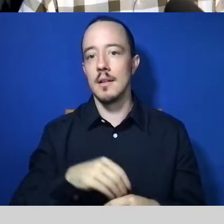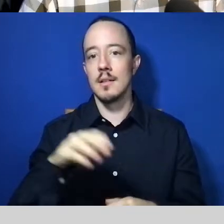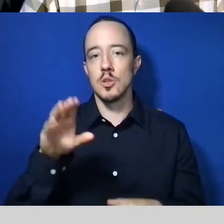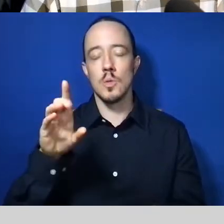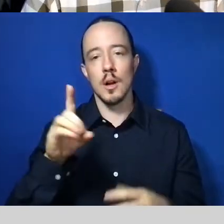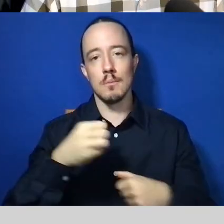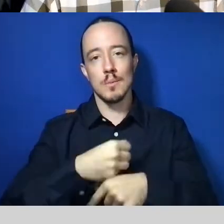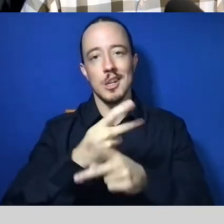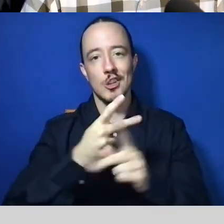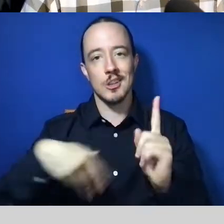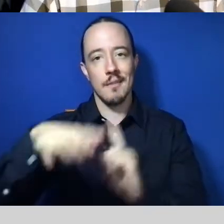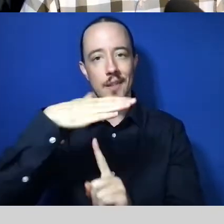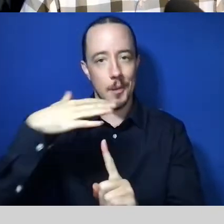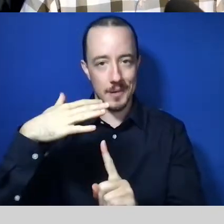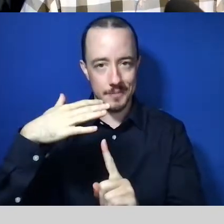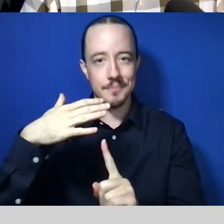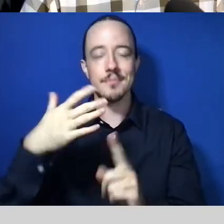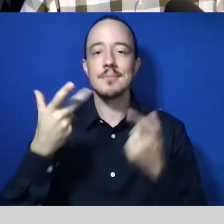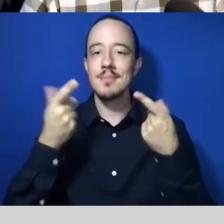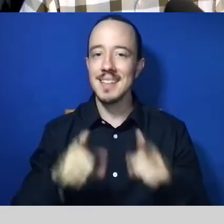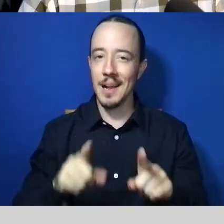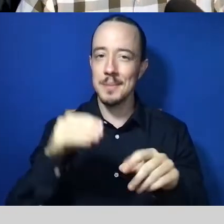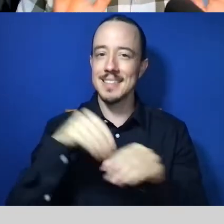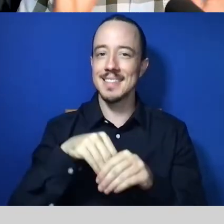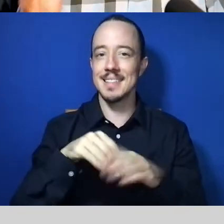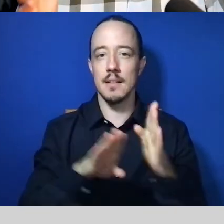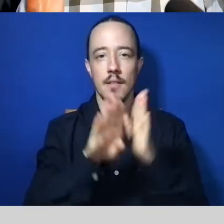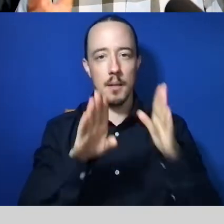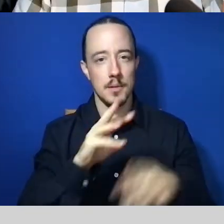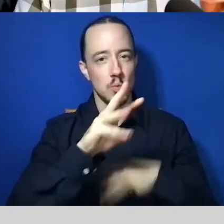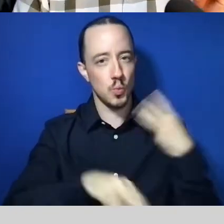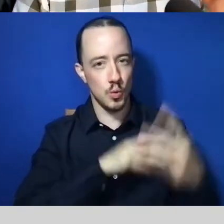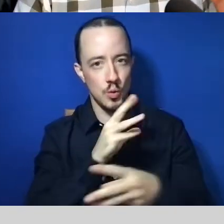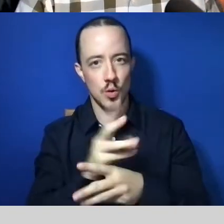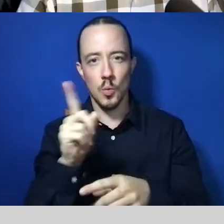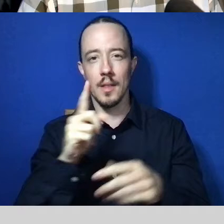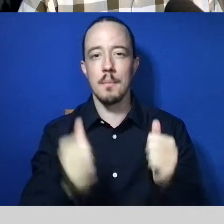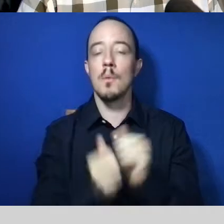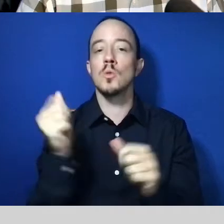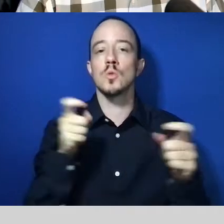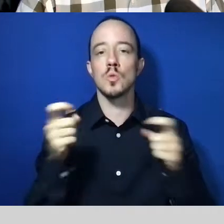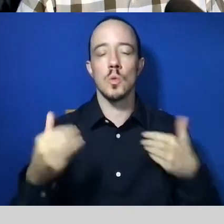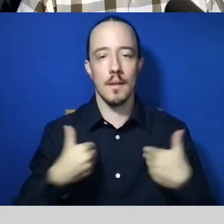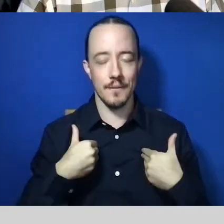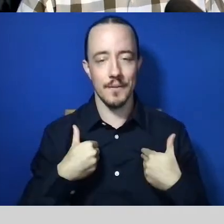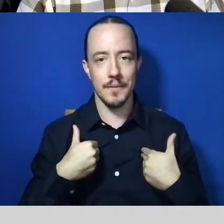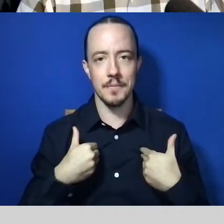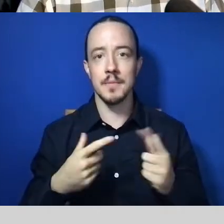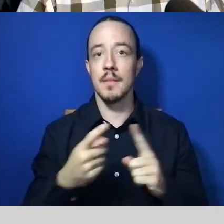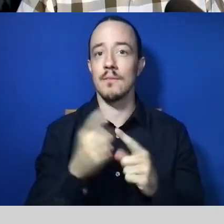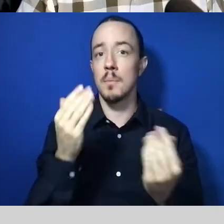That all happens inside of the developers world, that kind of where they have the most control. So from the make file, they can actually kick off